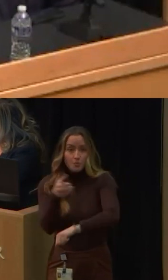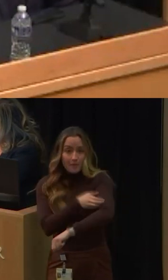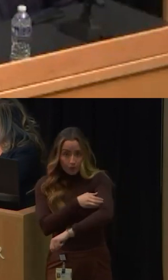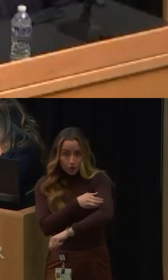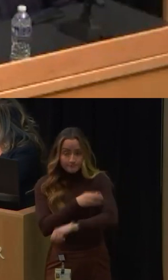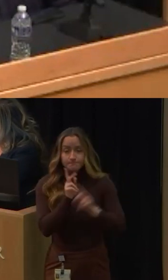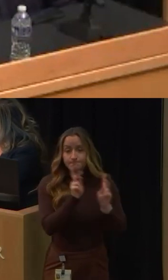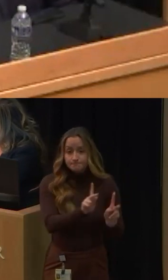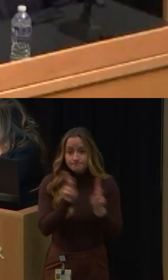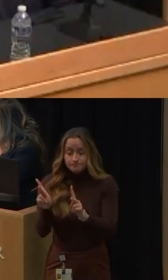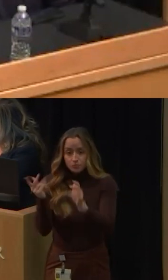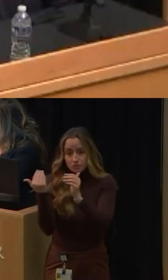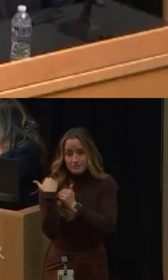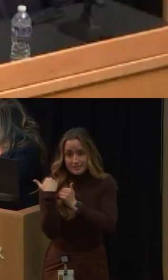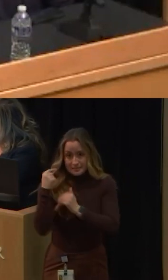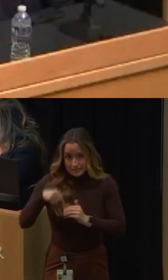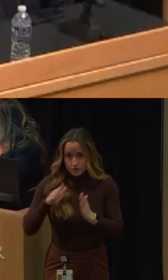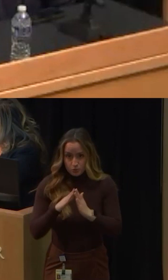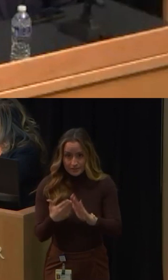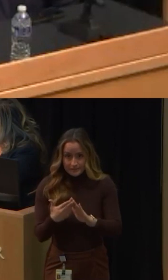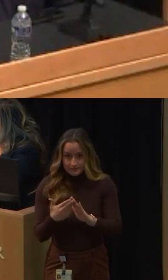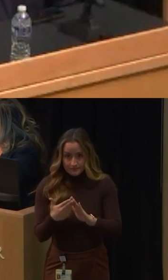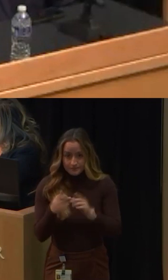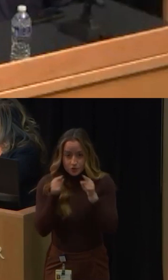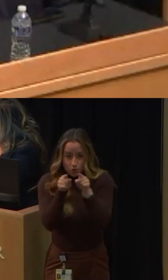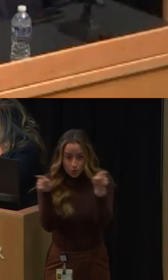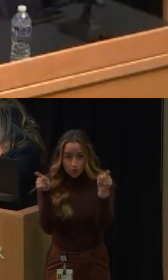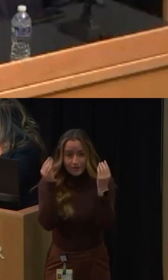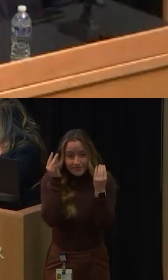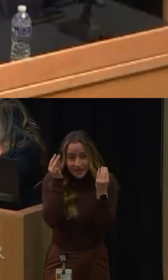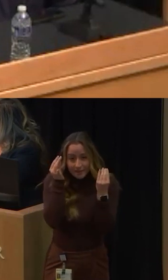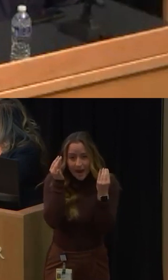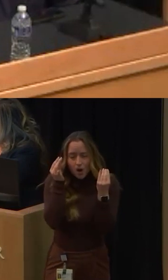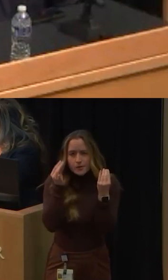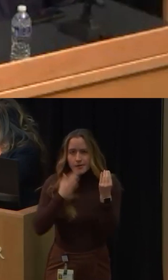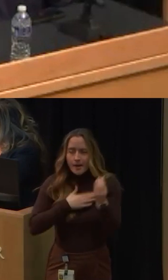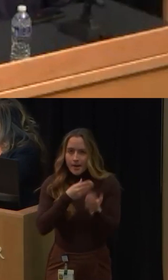I would argue, in this community, so as you think about who you, if you choose to invest your money